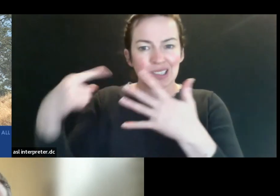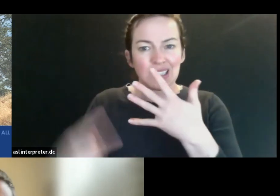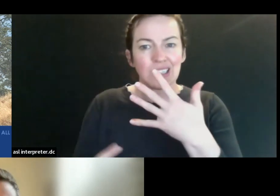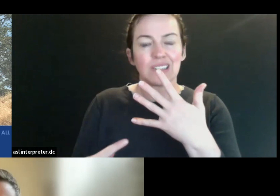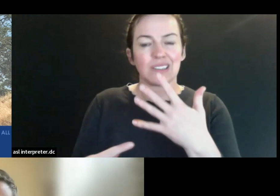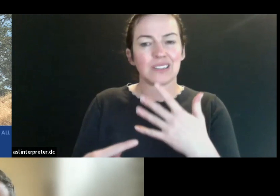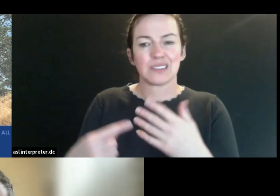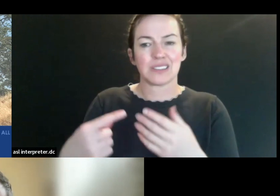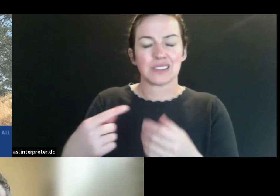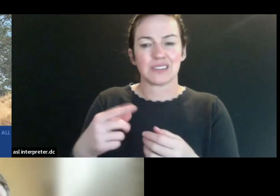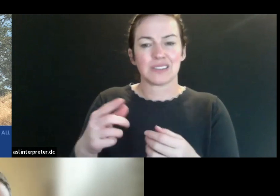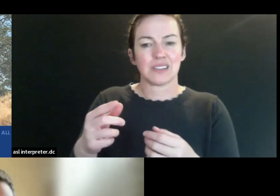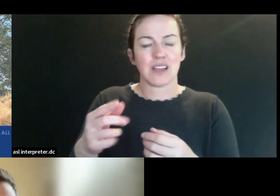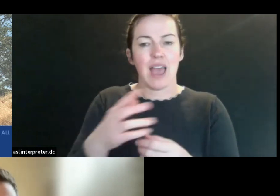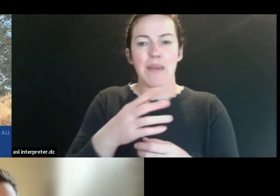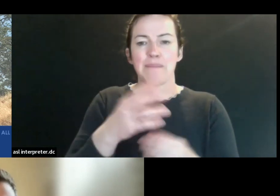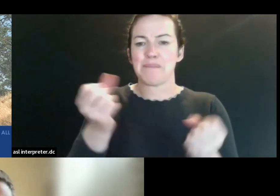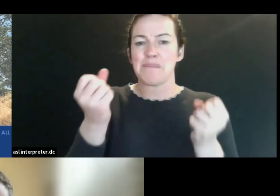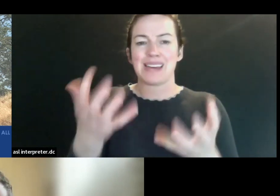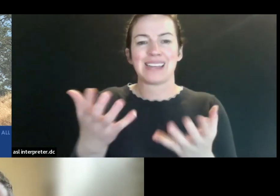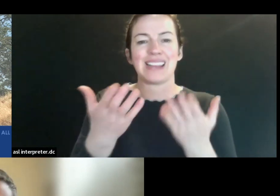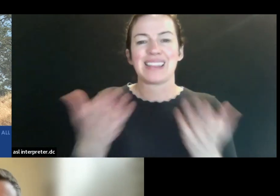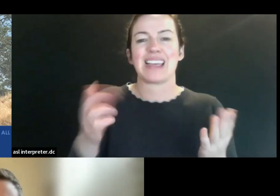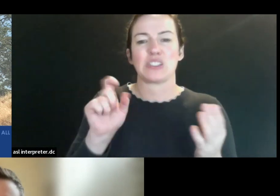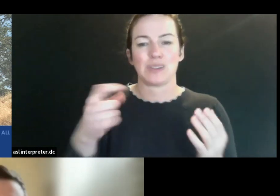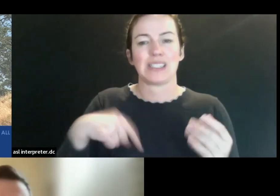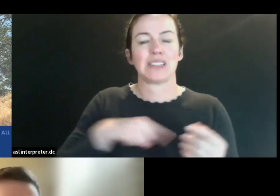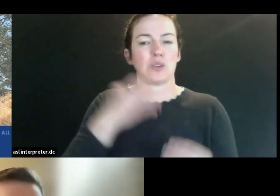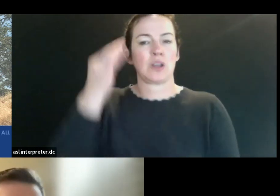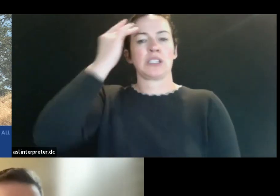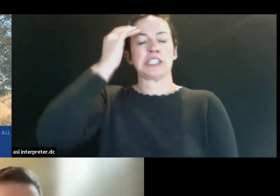excellent points and so many great things that we need to consider. I'm gonna try to